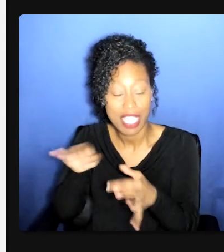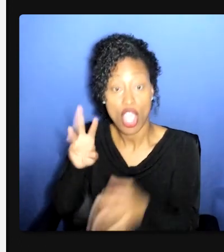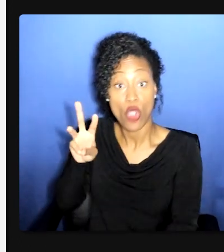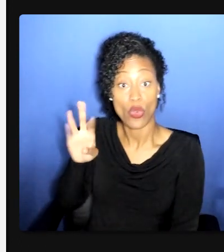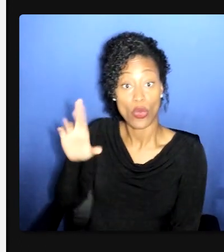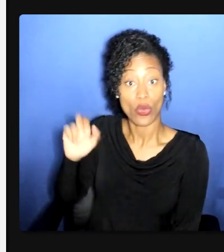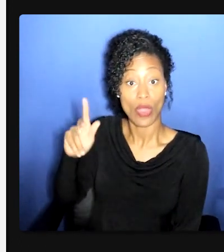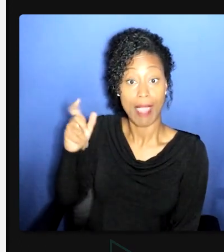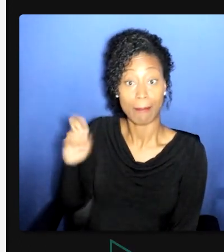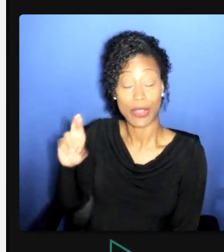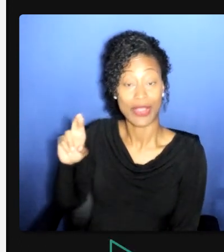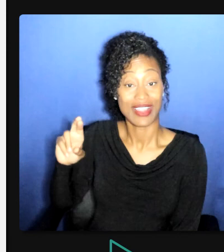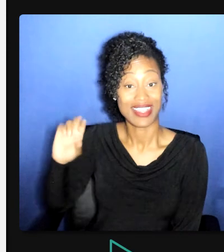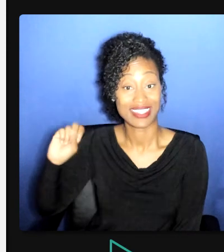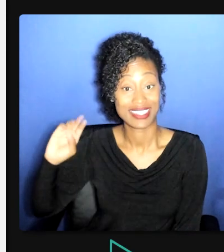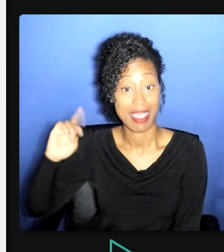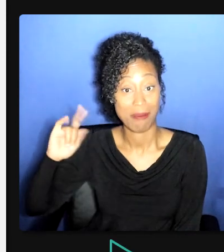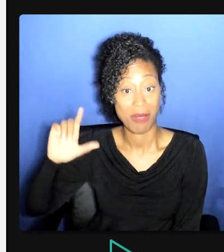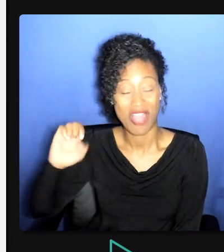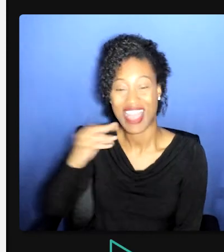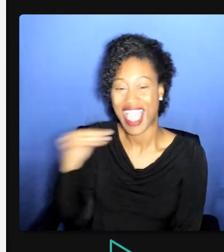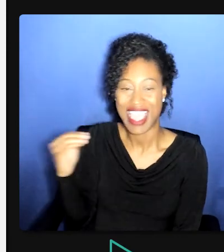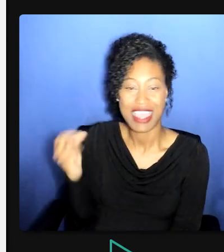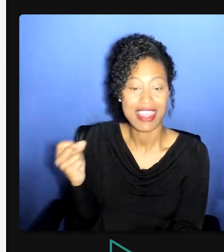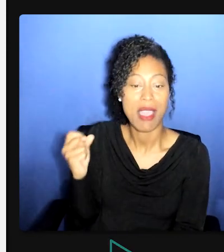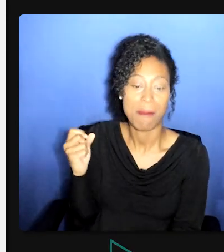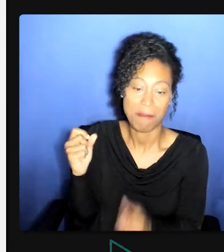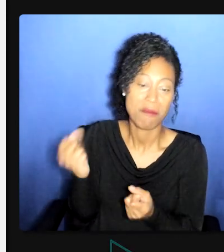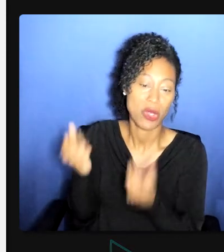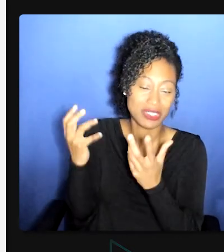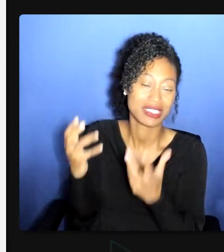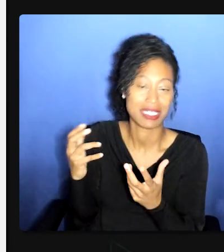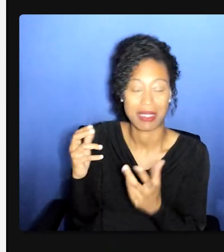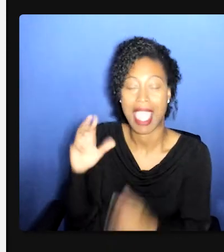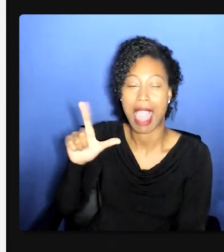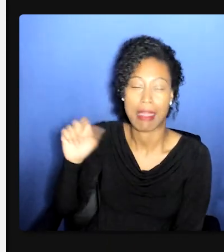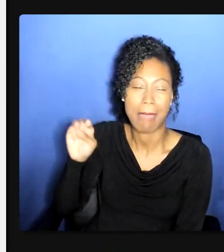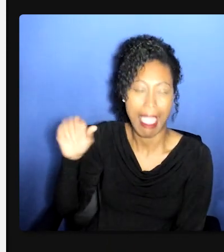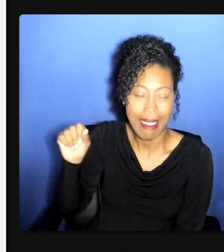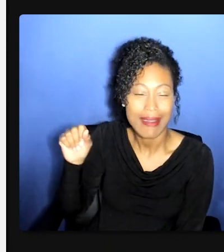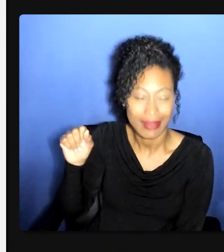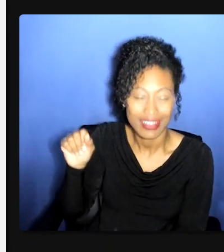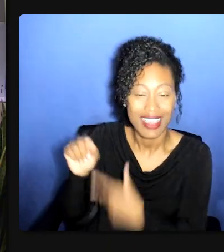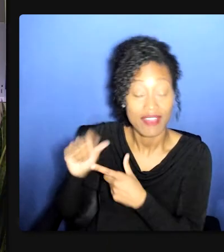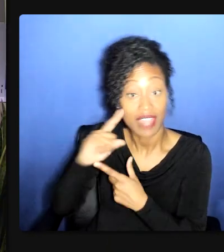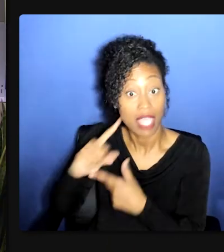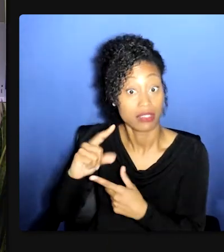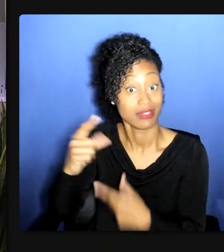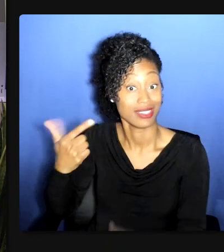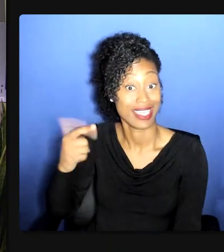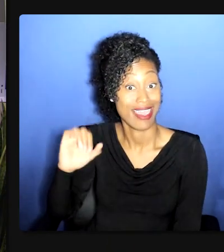Our Wrapper sample along with the LMA and the JSON generator are on our GitHub pages.